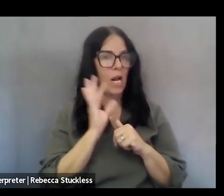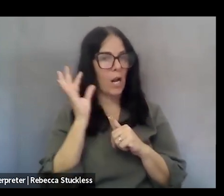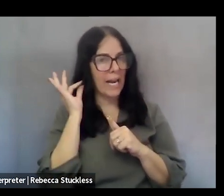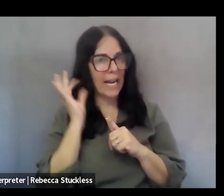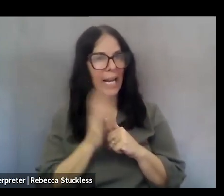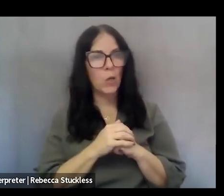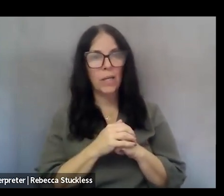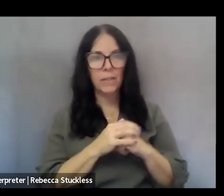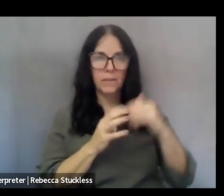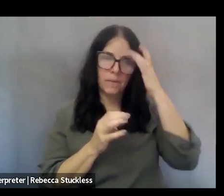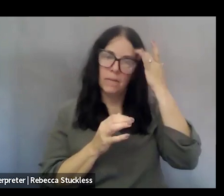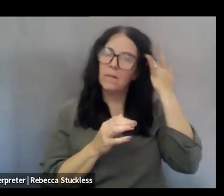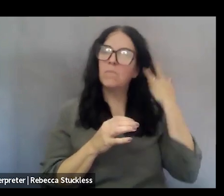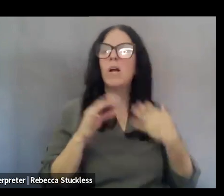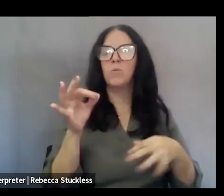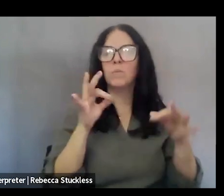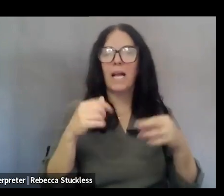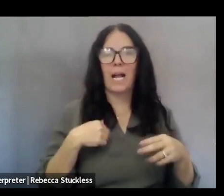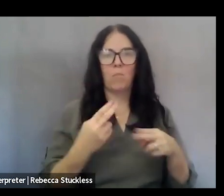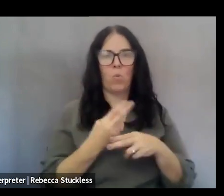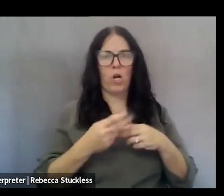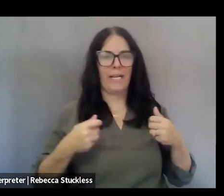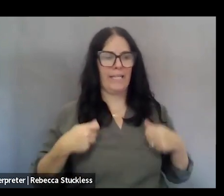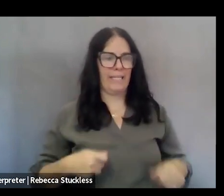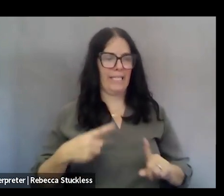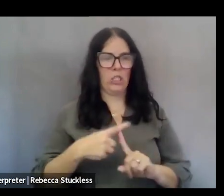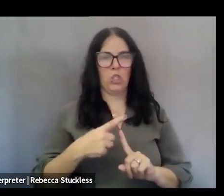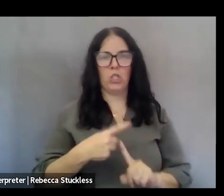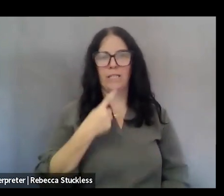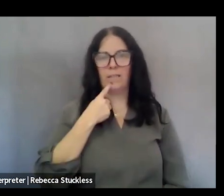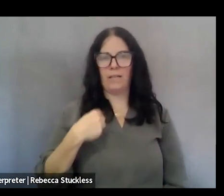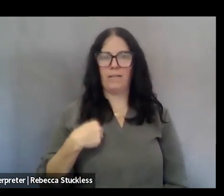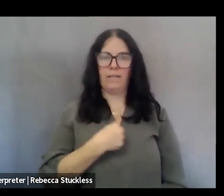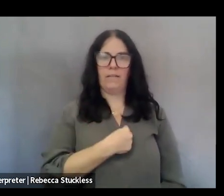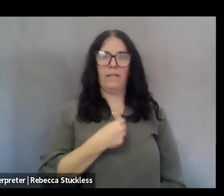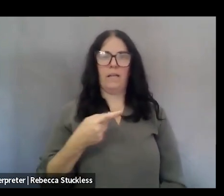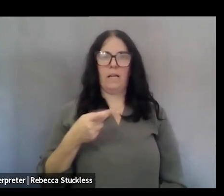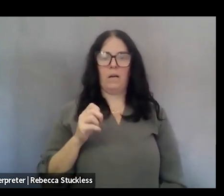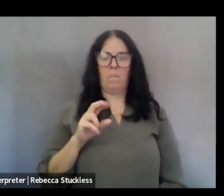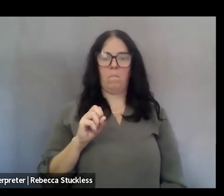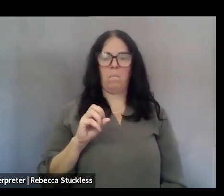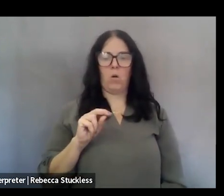like to point out I am wearing a t-shirt that says "personally victimized by my own immune